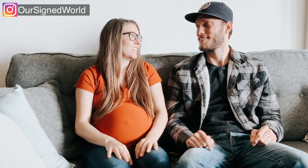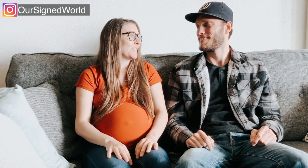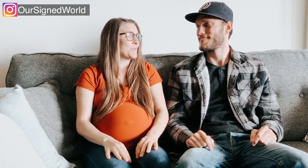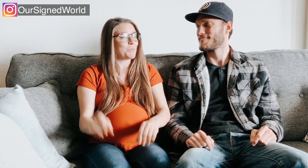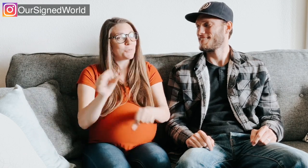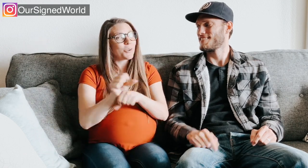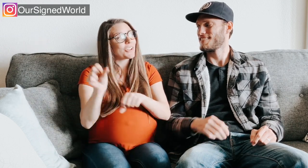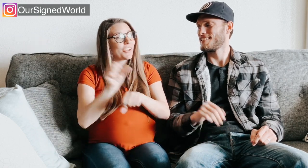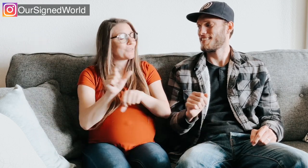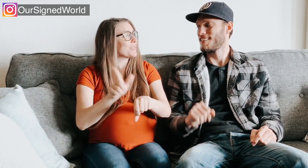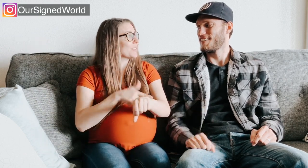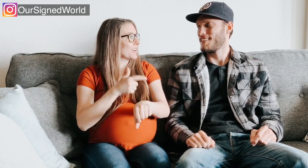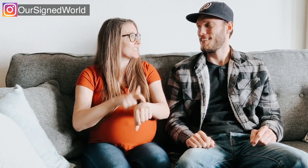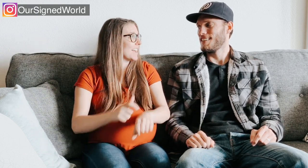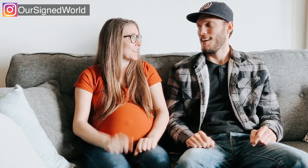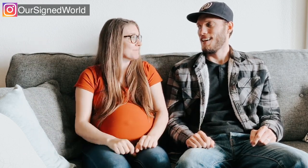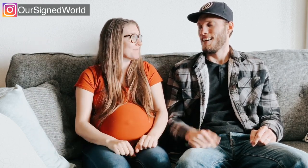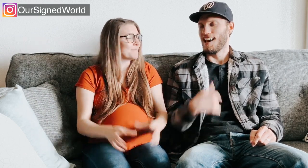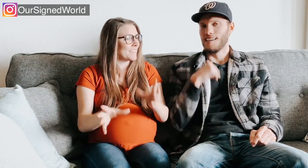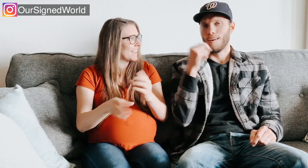We've been working on it for a long time.